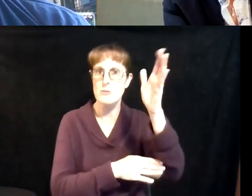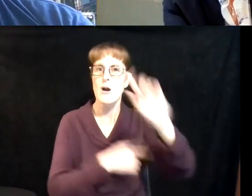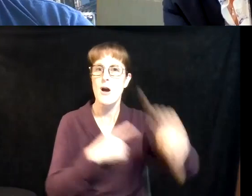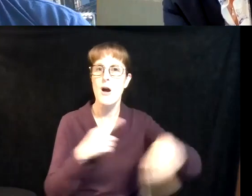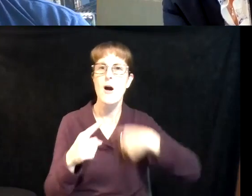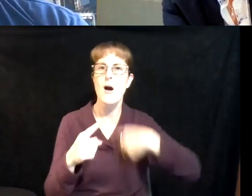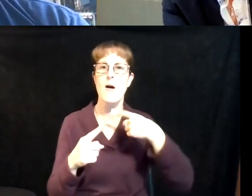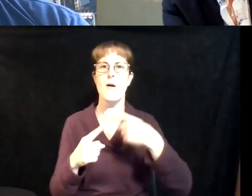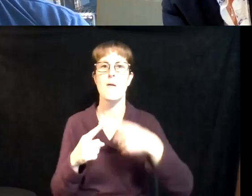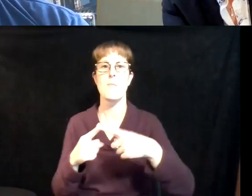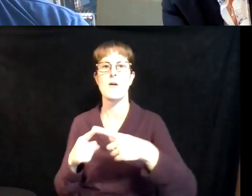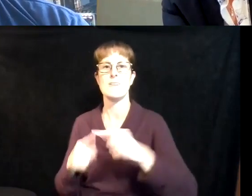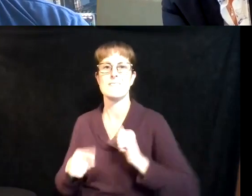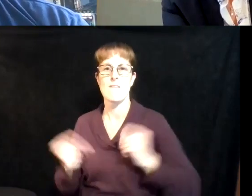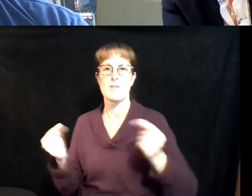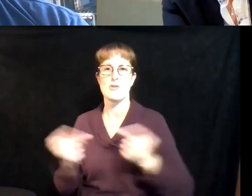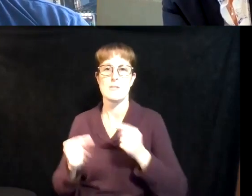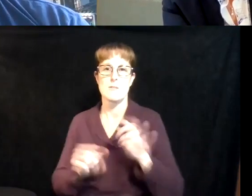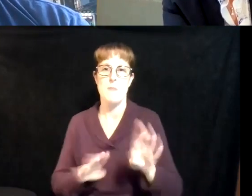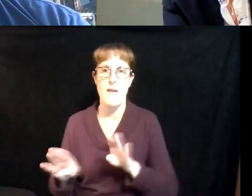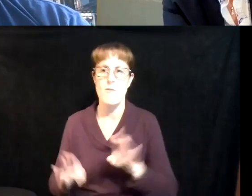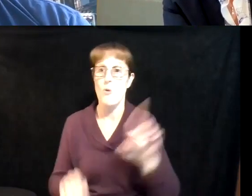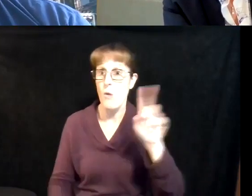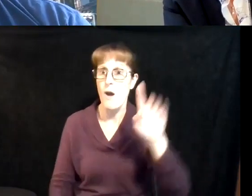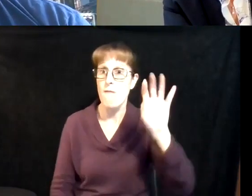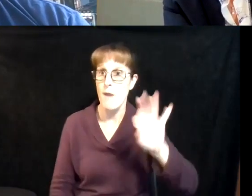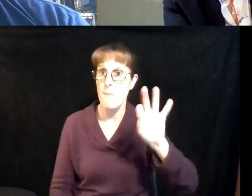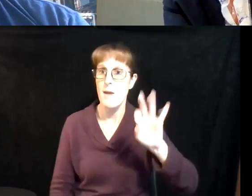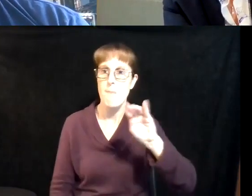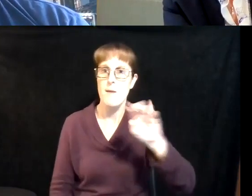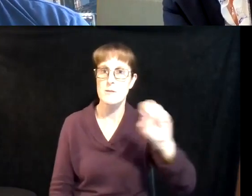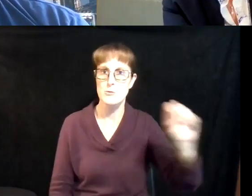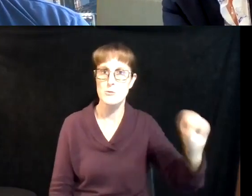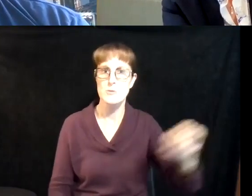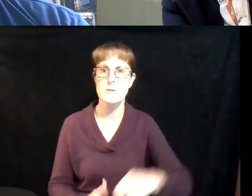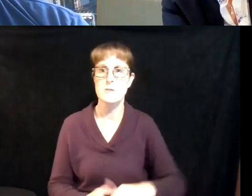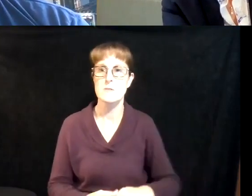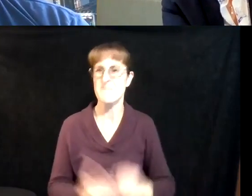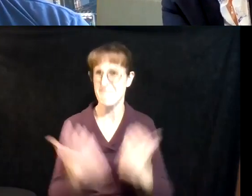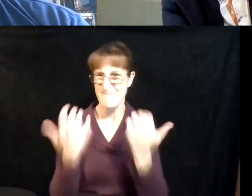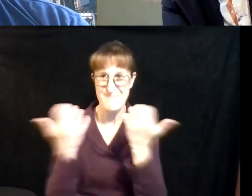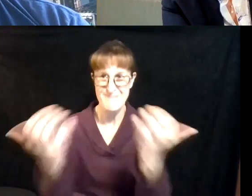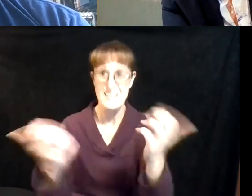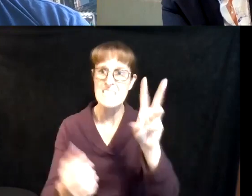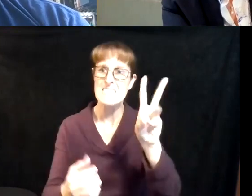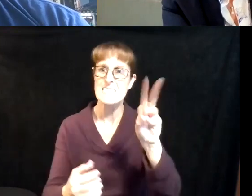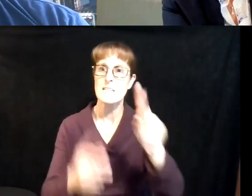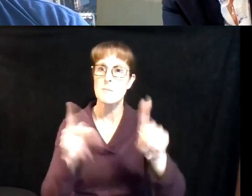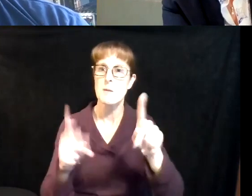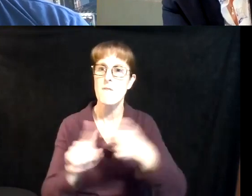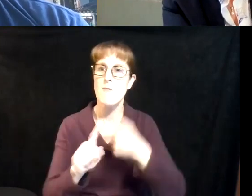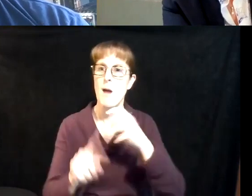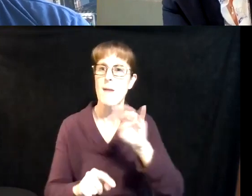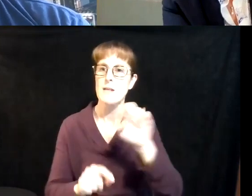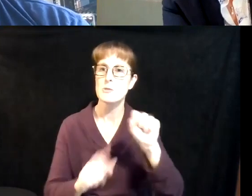50-60 people from both institutional and various community programs. During the last hour of the workshop,